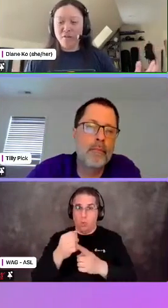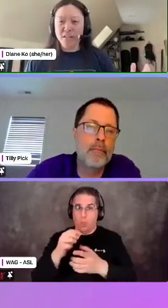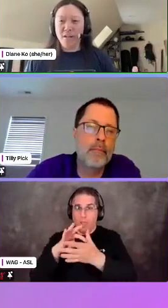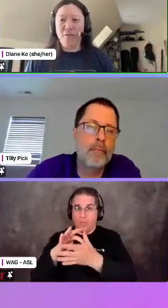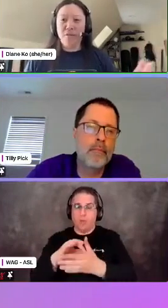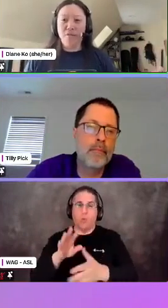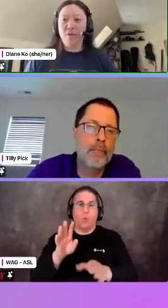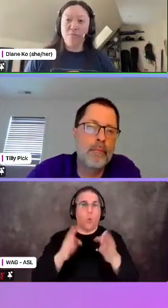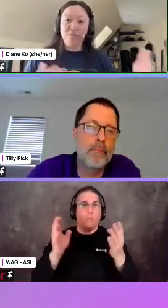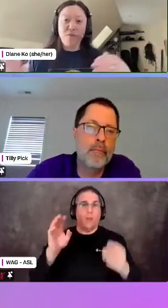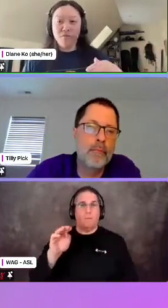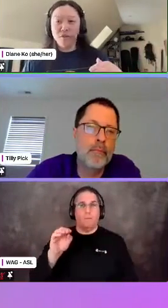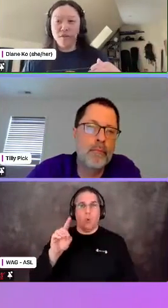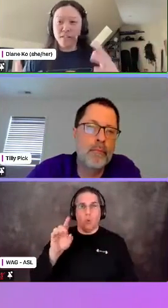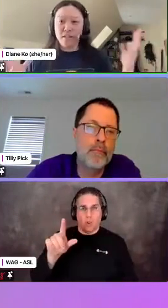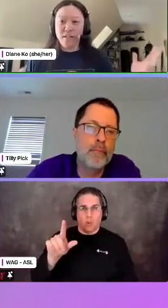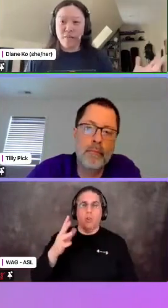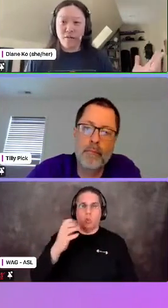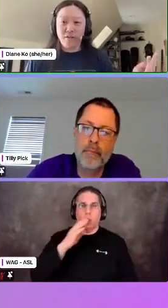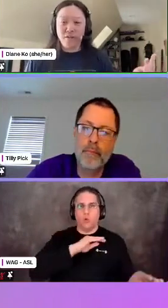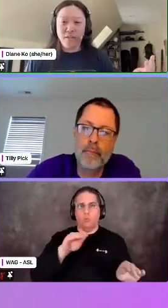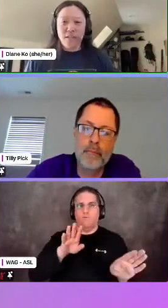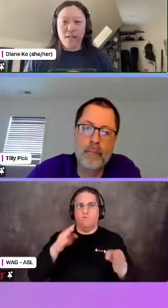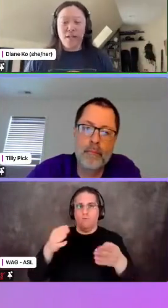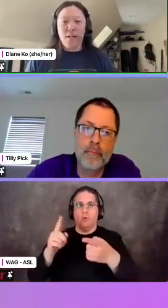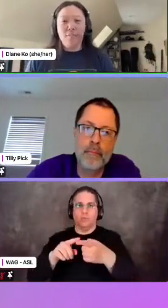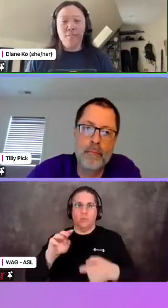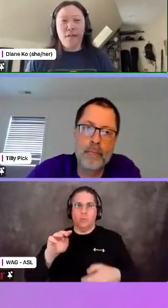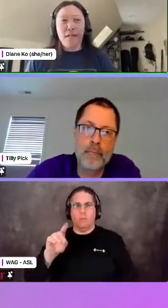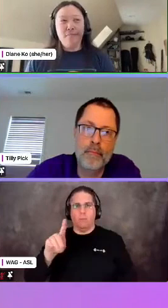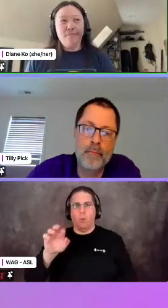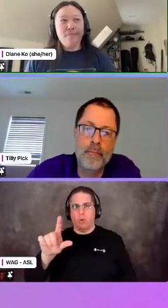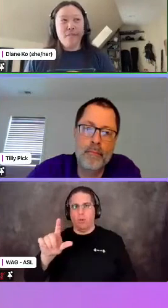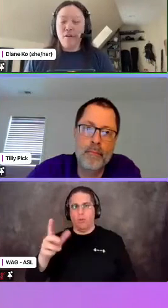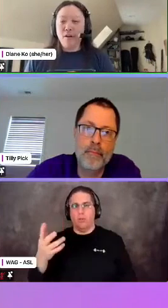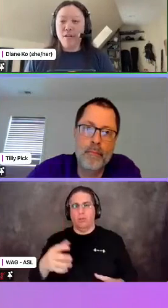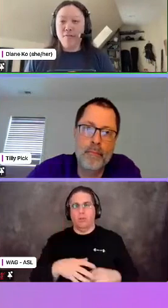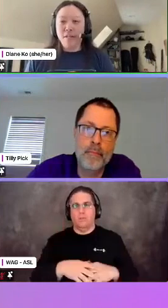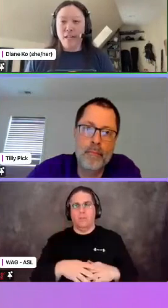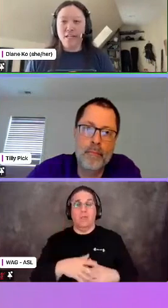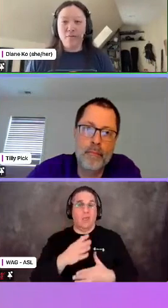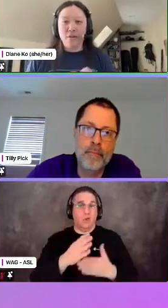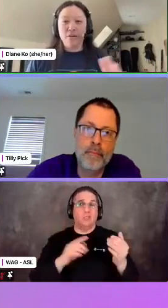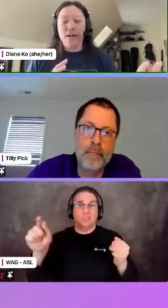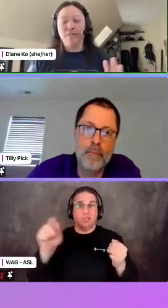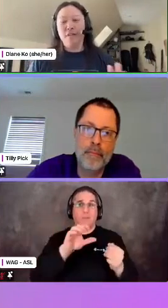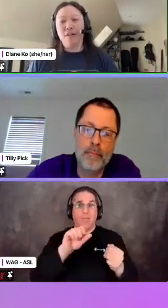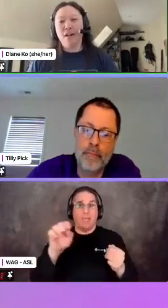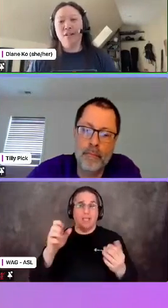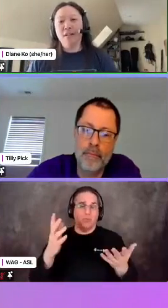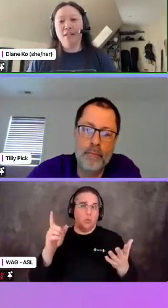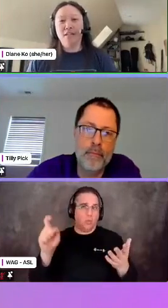happening in theory. [Host Tilly] Flint one more question that was asked. If you are asked to program a cart that